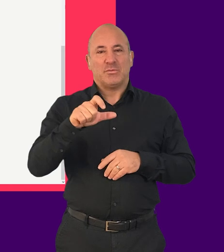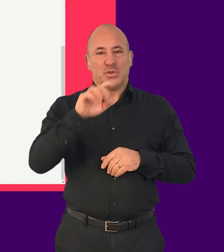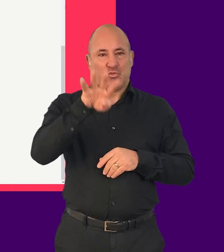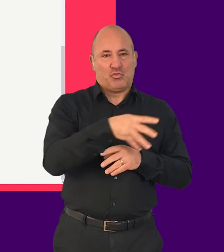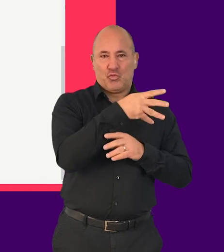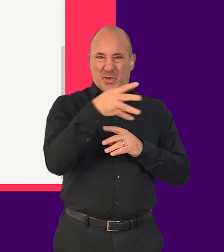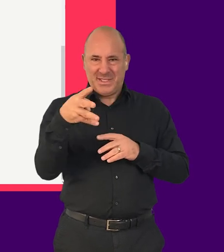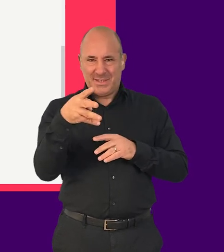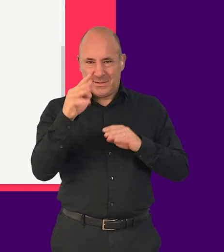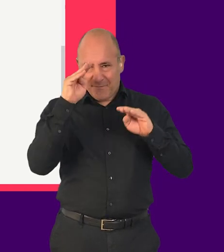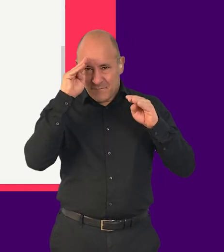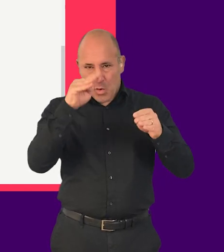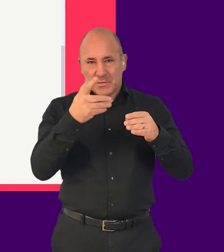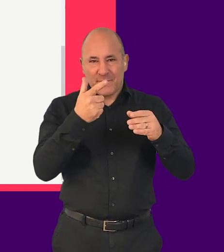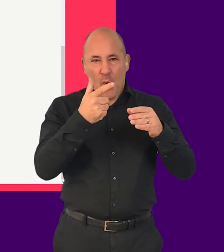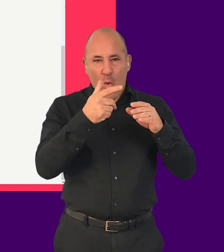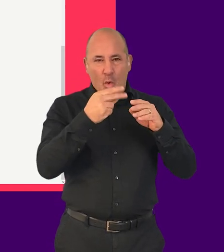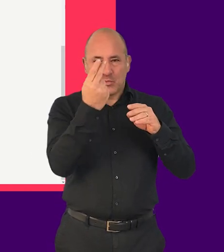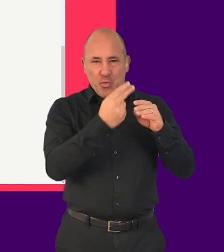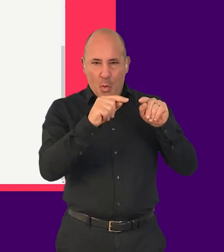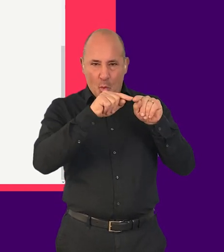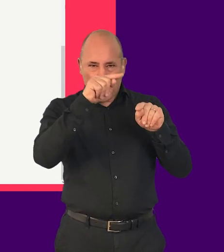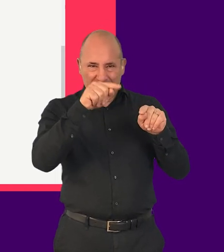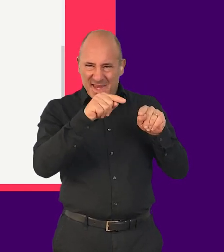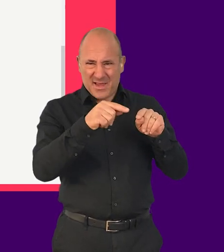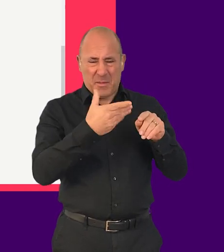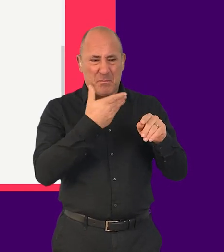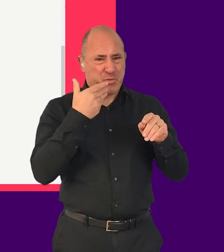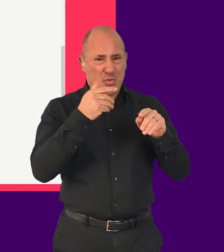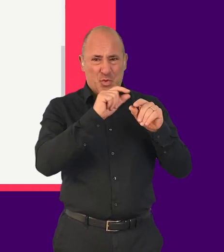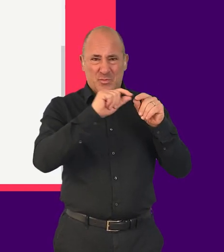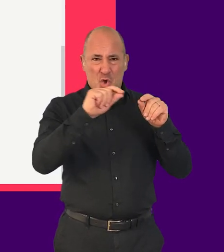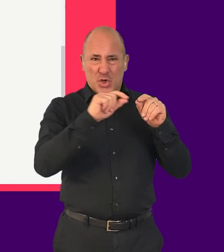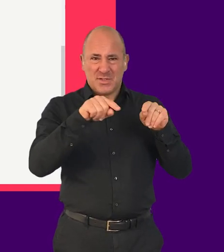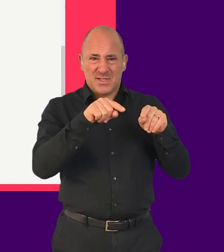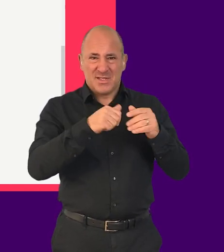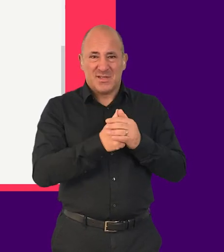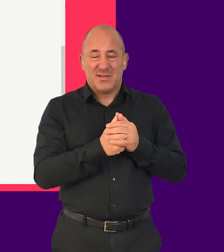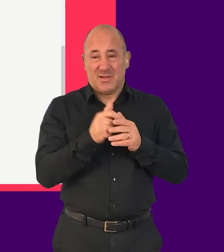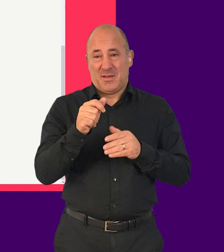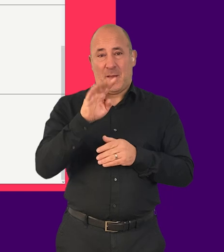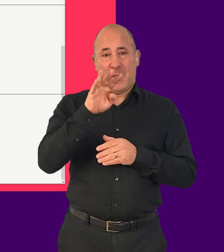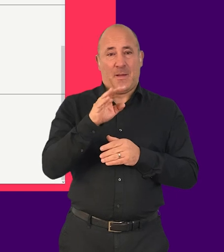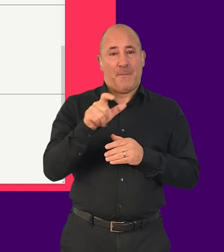to a graphical control that lacks visible text. [User voice] MouseGrid